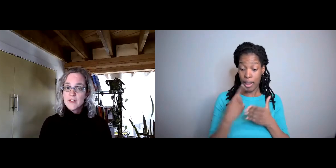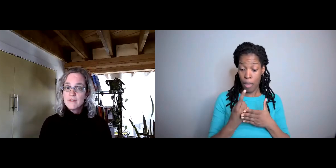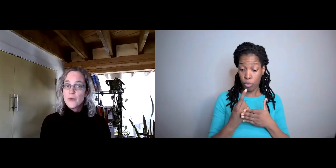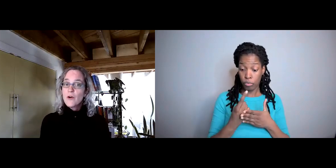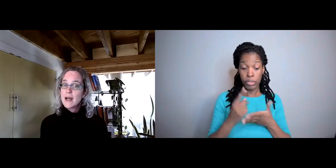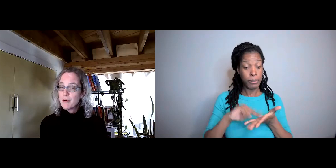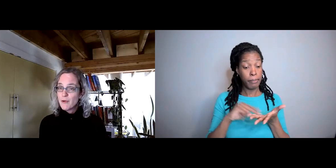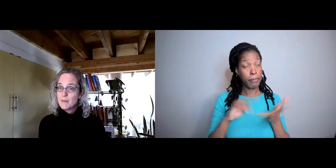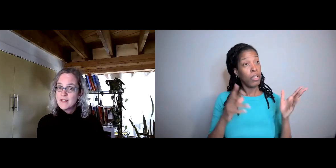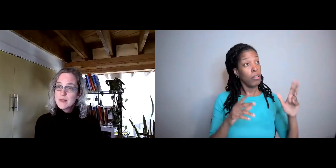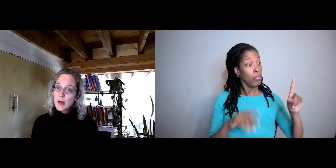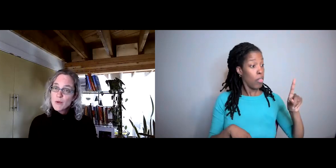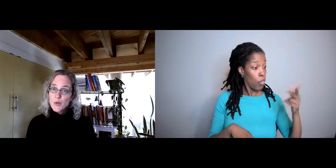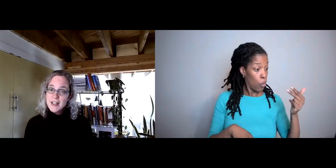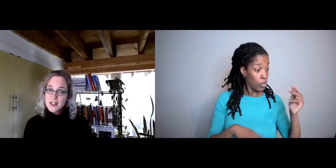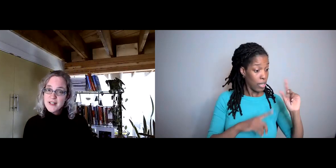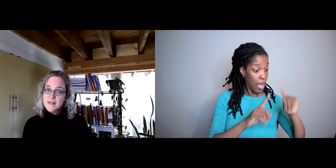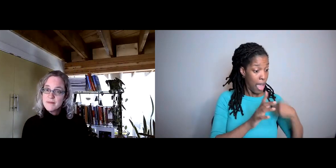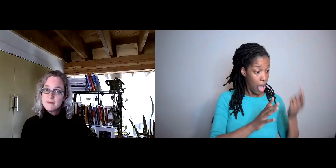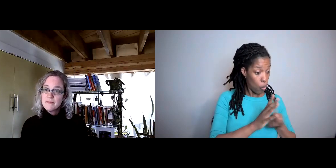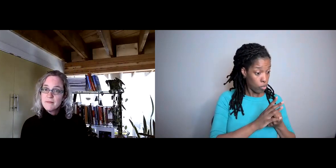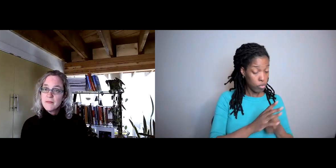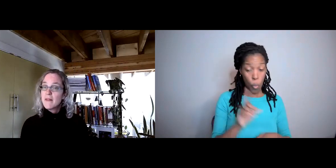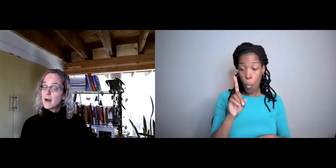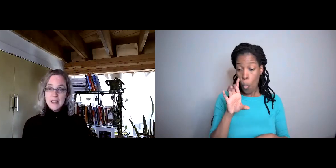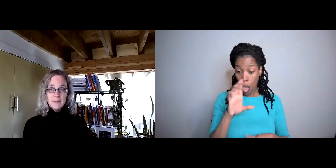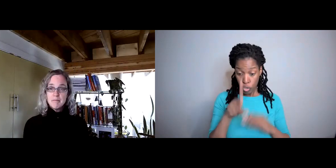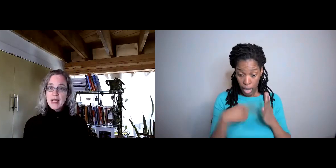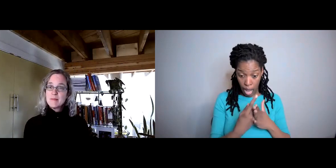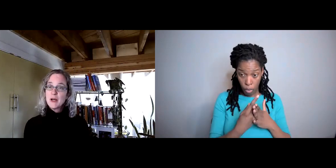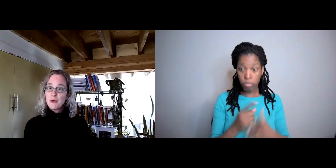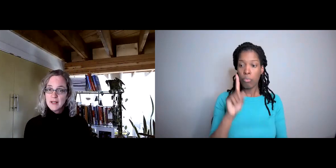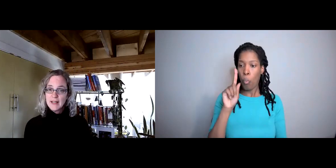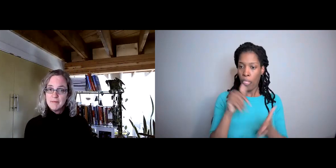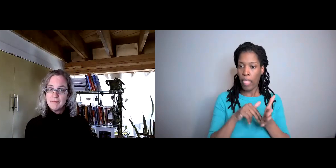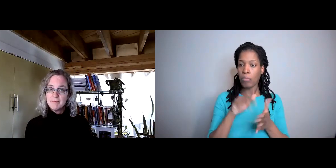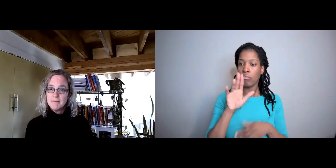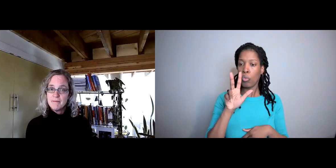That's my gross wages and the company pays me accordingly.